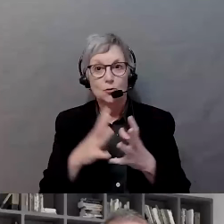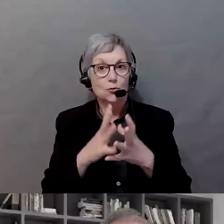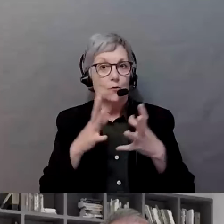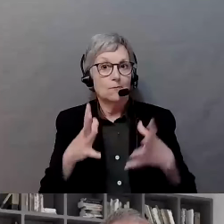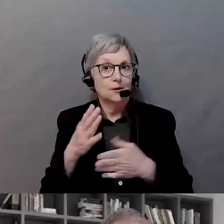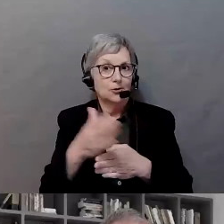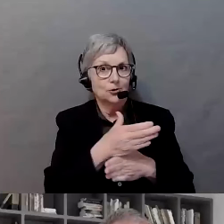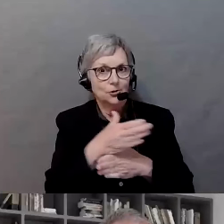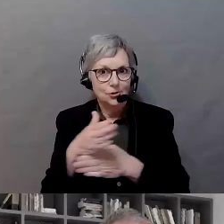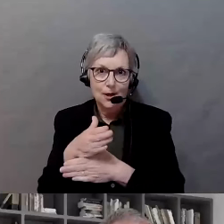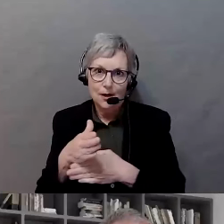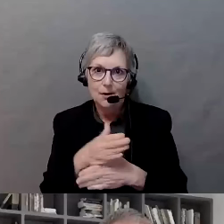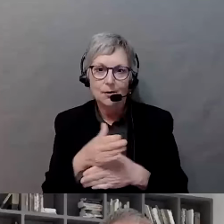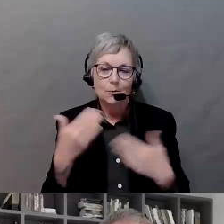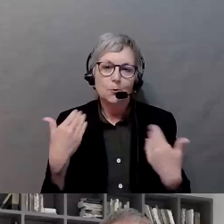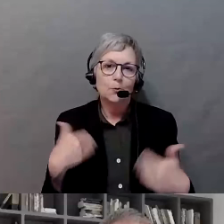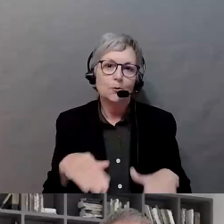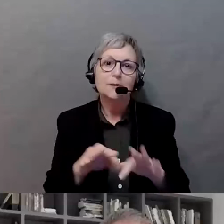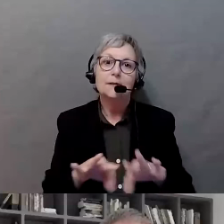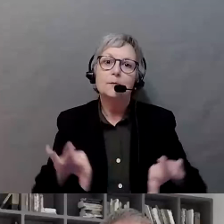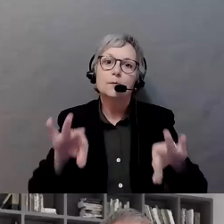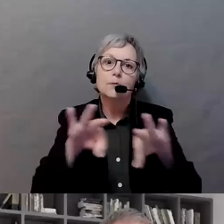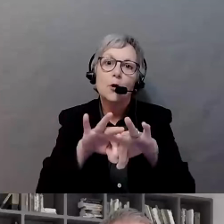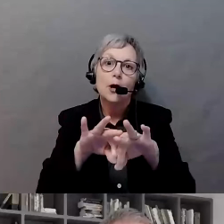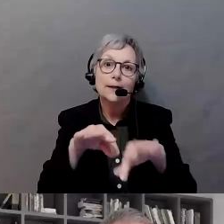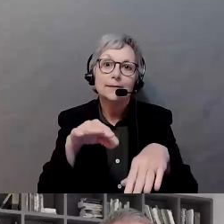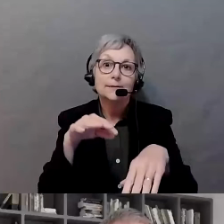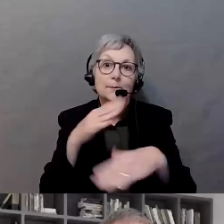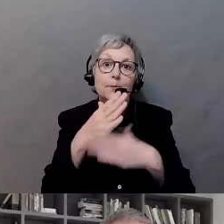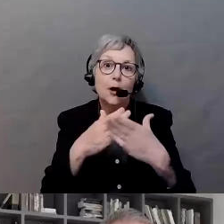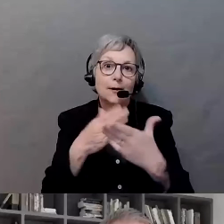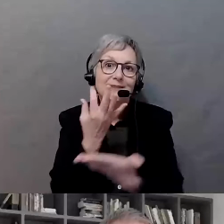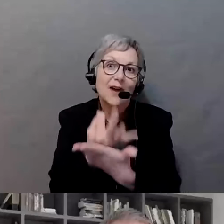AN IMPORTANT PART IS THAT FINANCING PIECE. YES, LEGISLATION